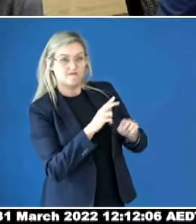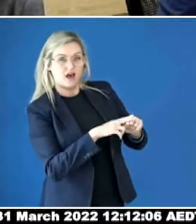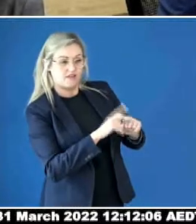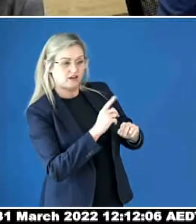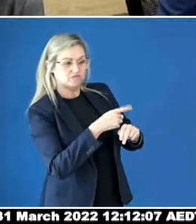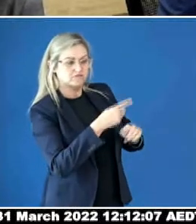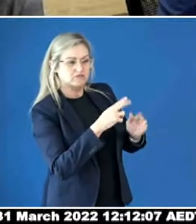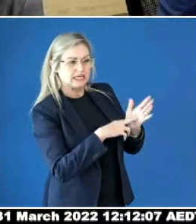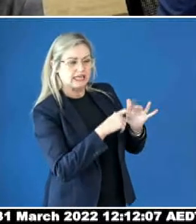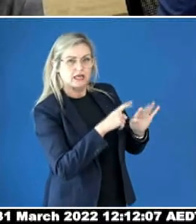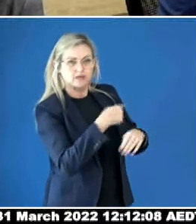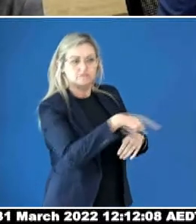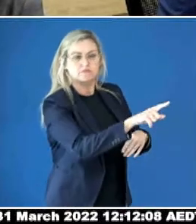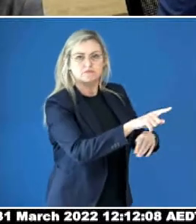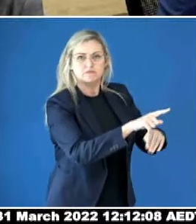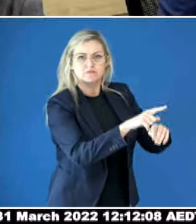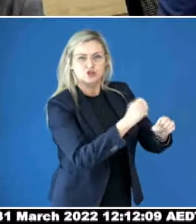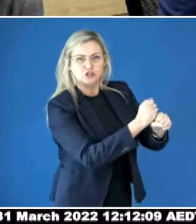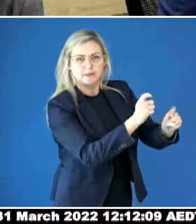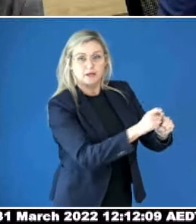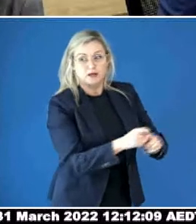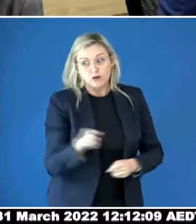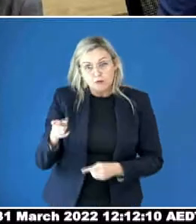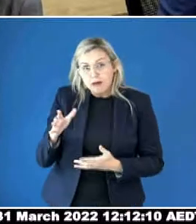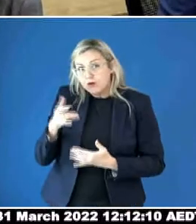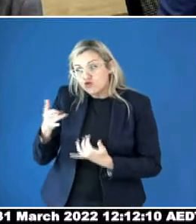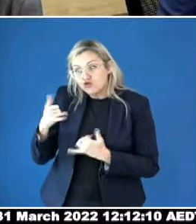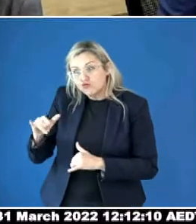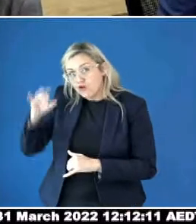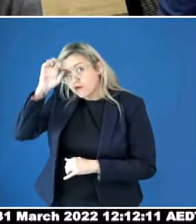Could you be mistaken with respect to that recollection at all? I could be.